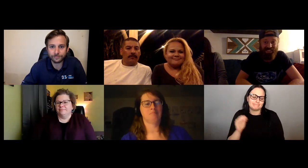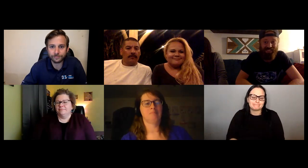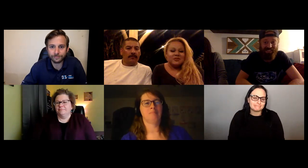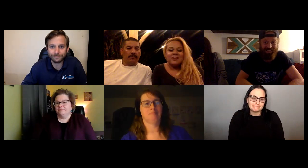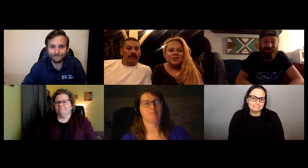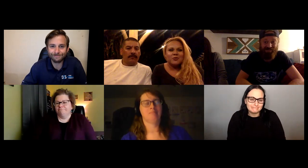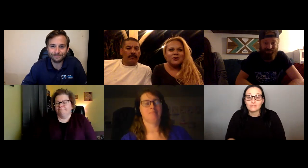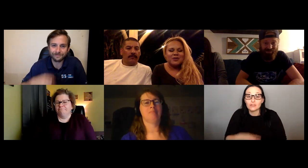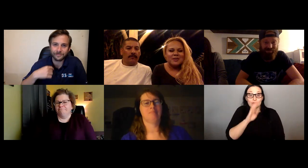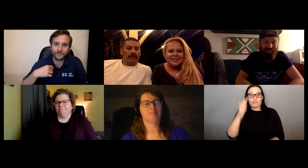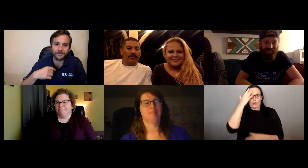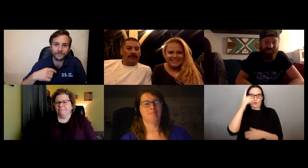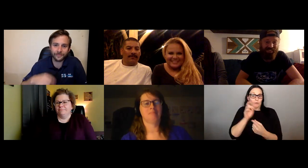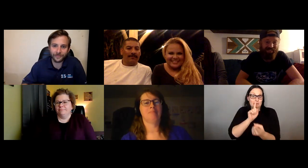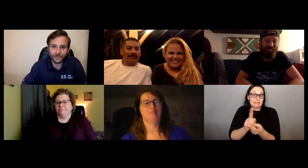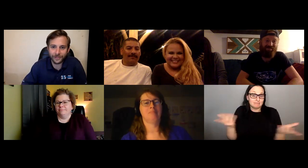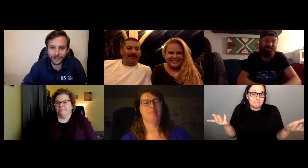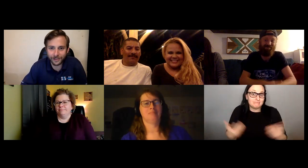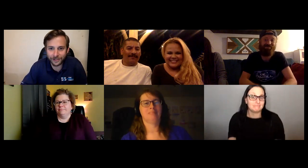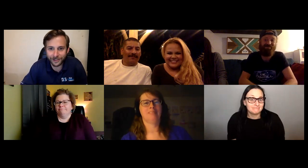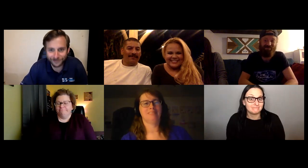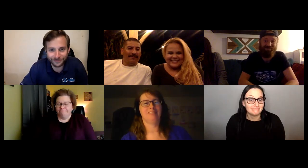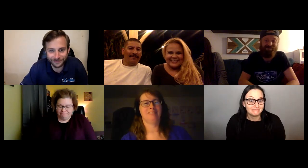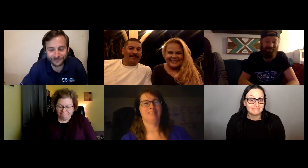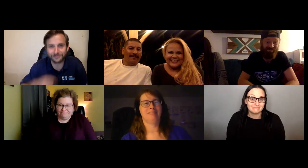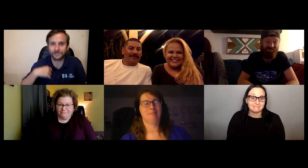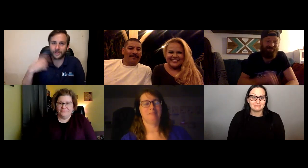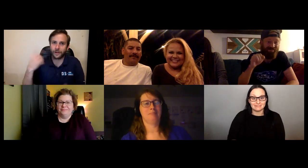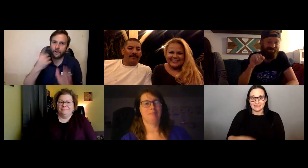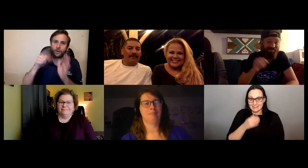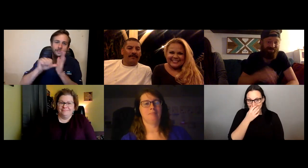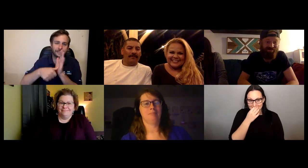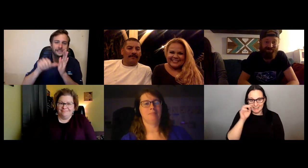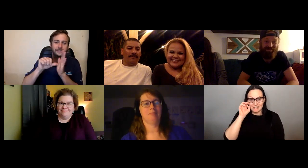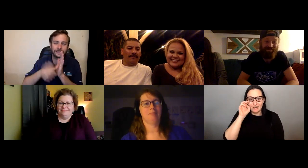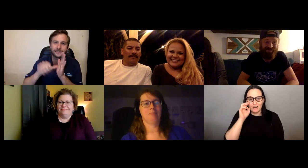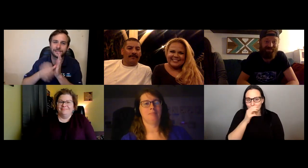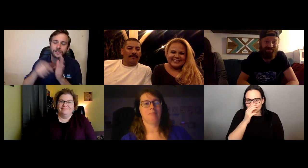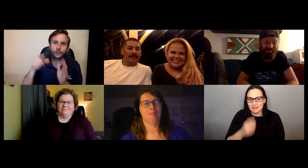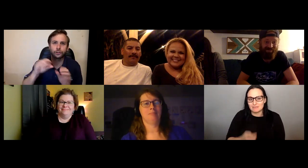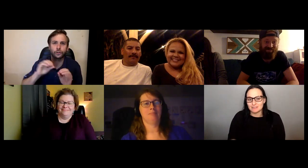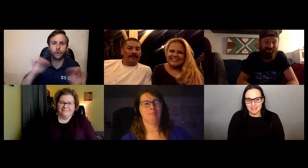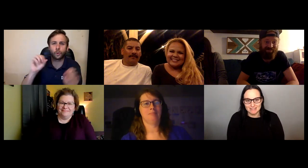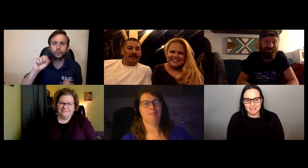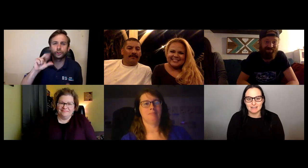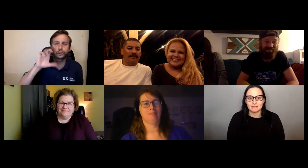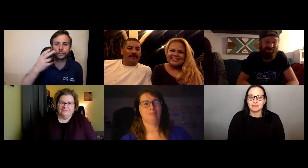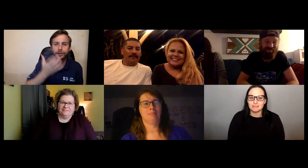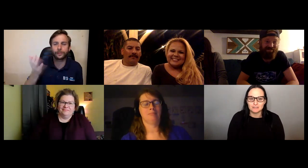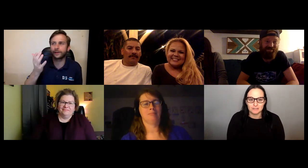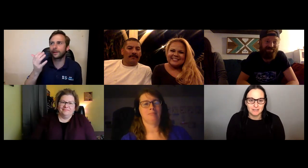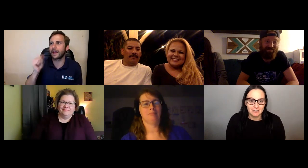you never know who you're gonna meet